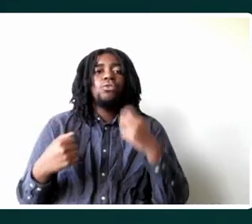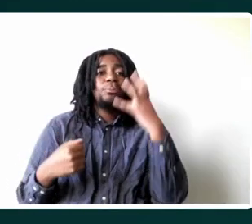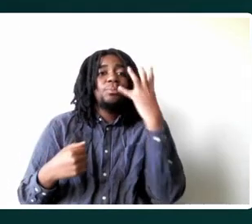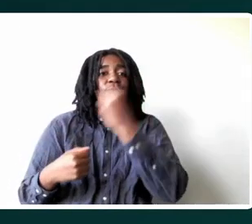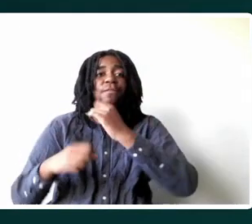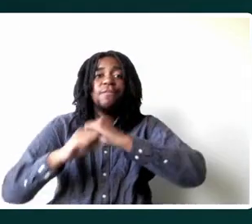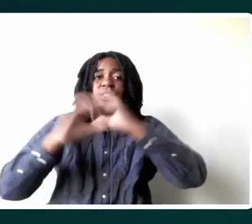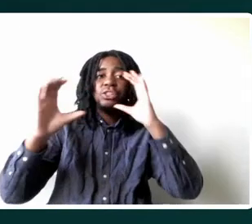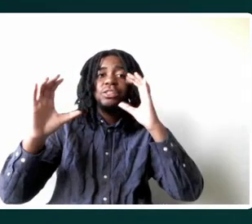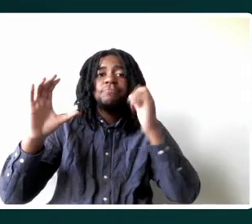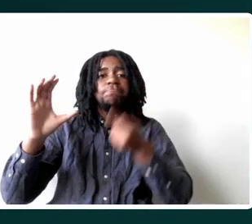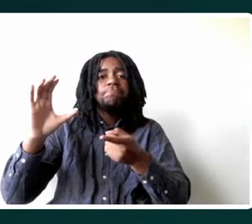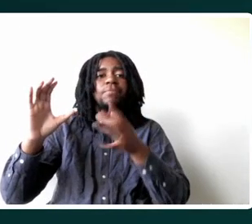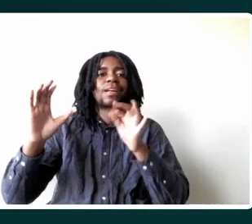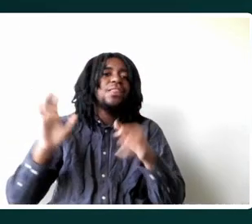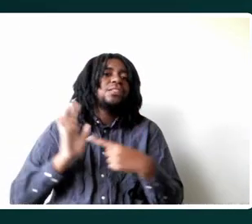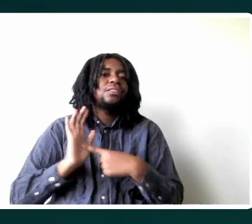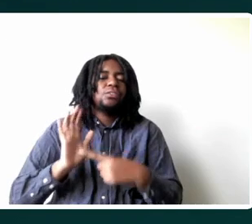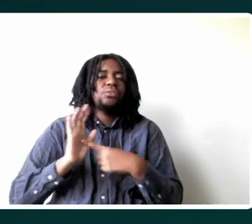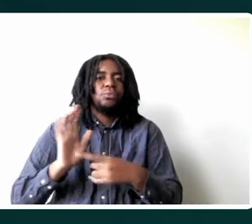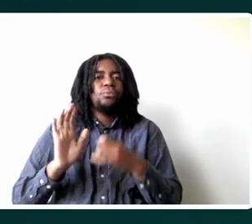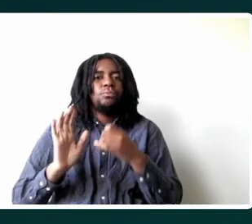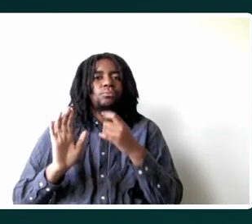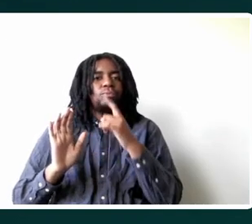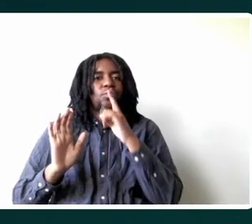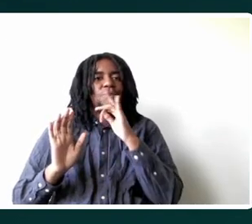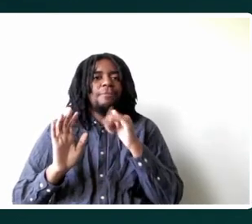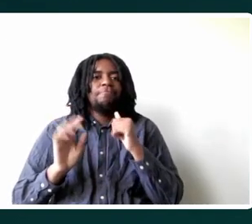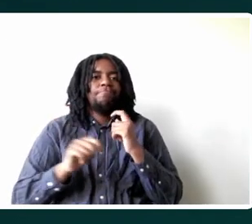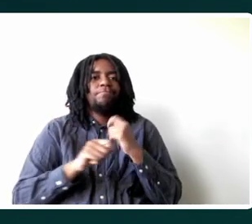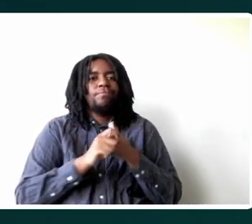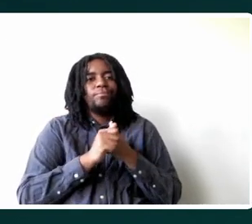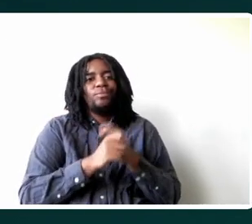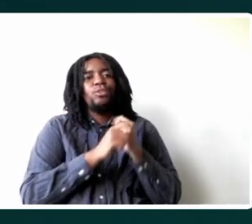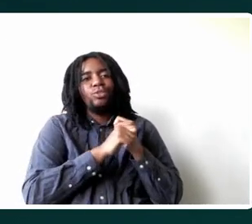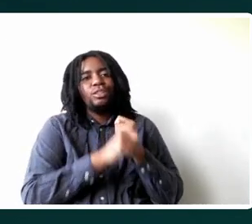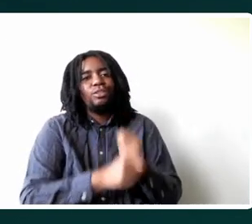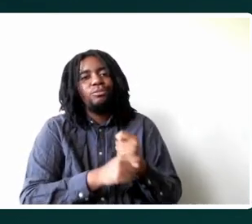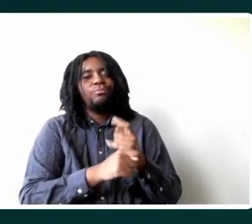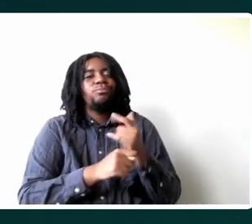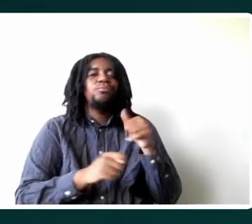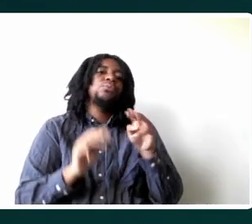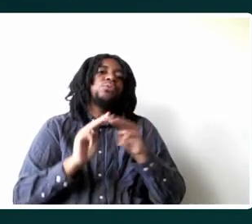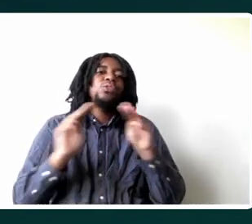I would say, very much in the tradition of our museum's work -- our community-centered work,